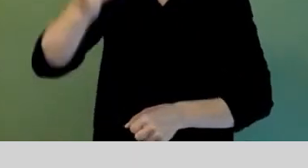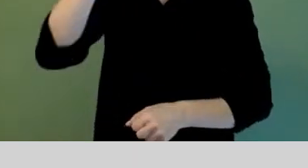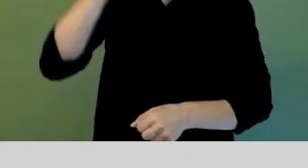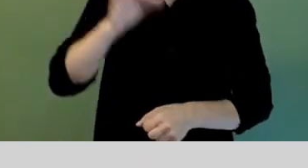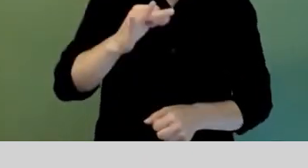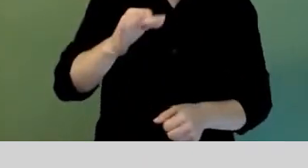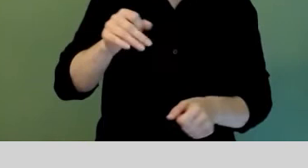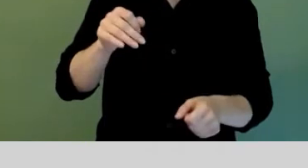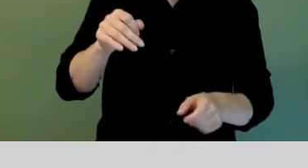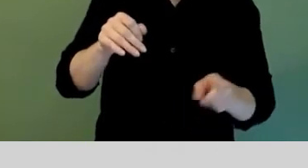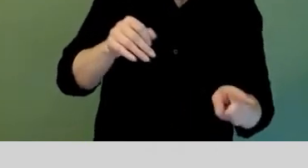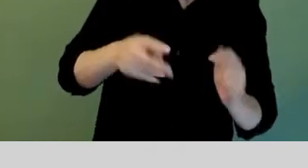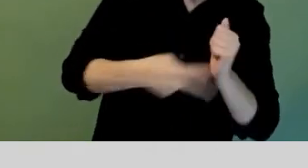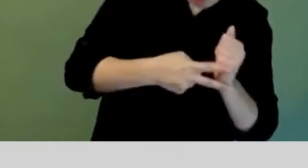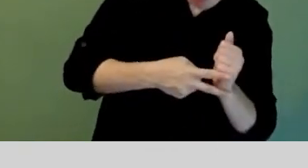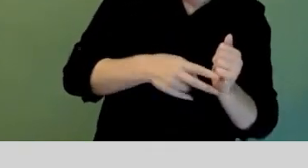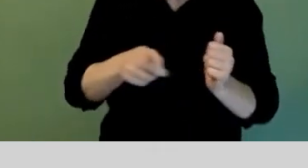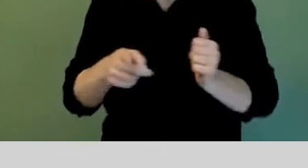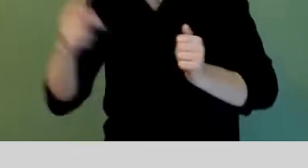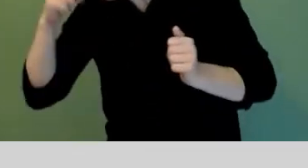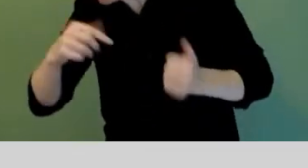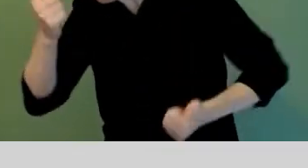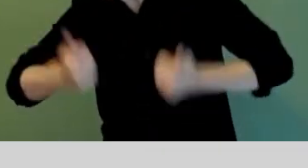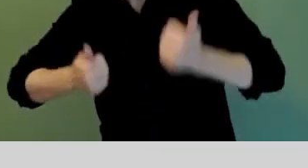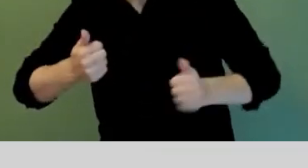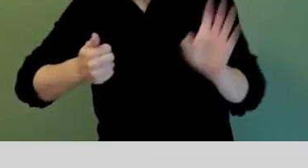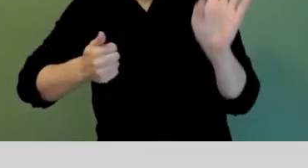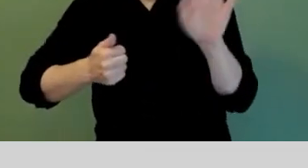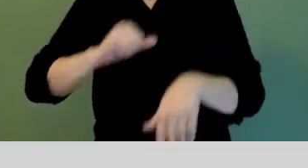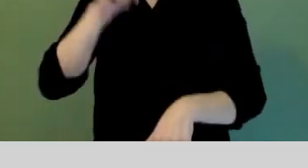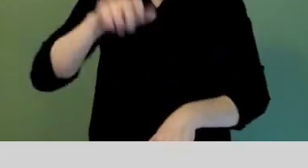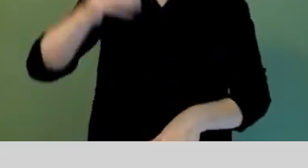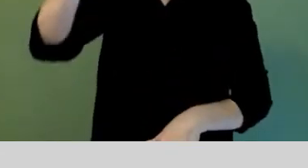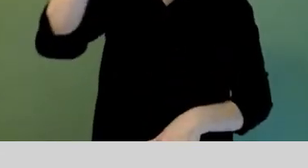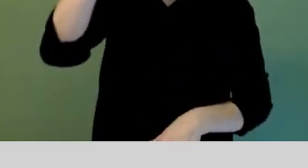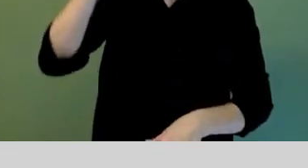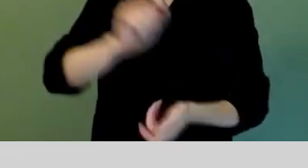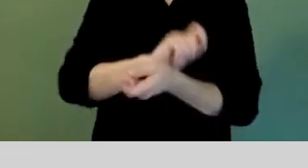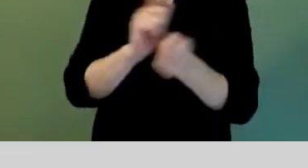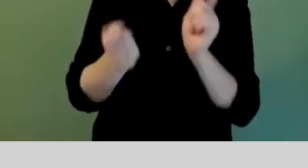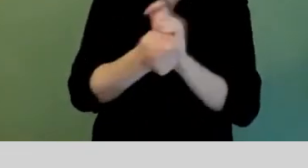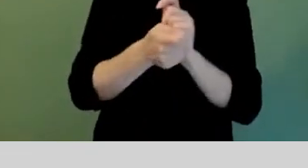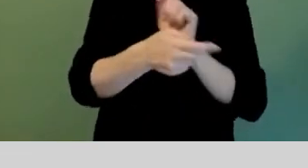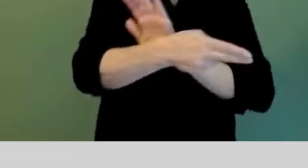Even though it changes the semantics of these methods that we've defined, it's actually clear to the calling context